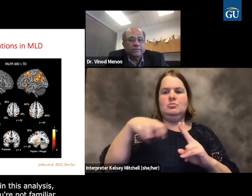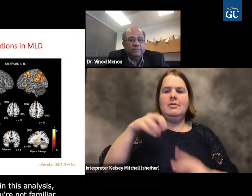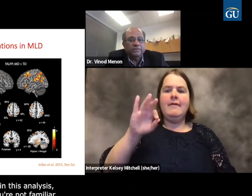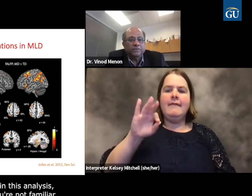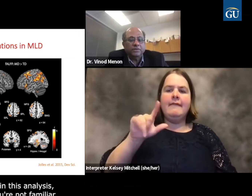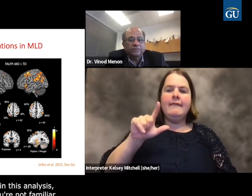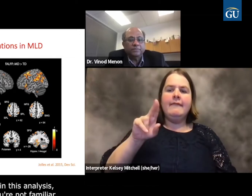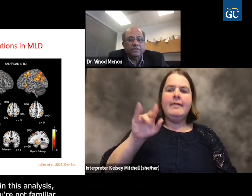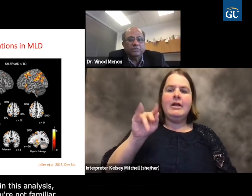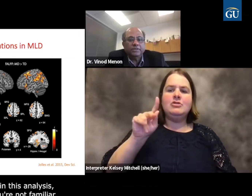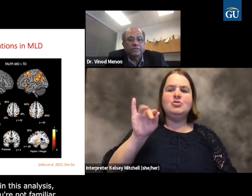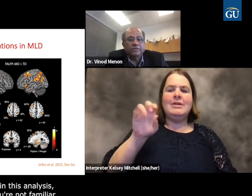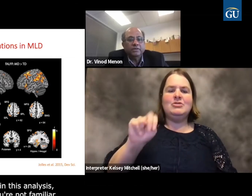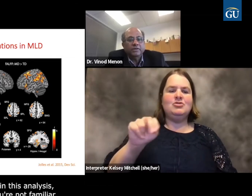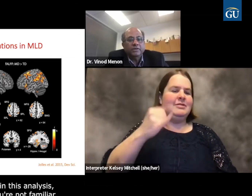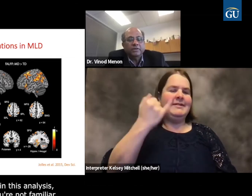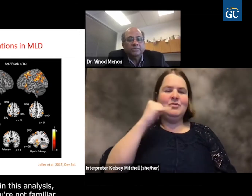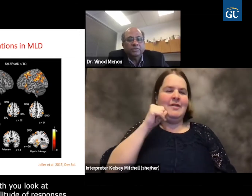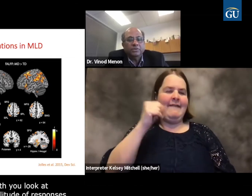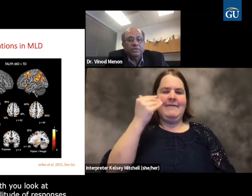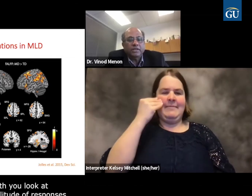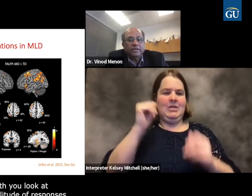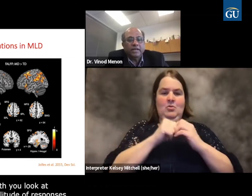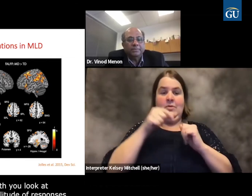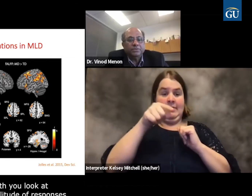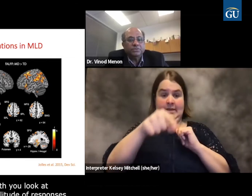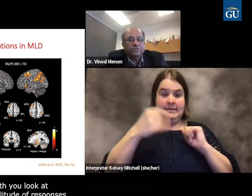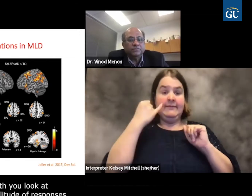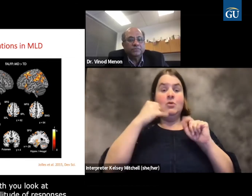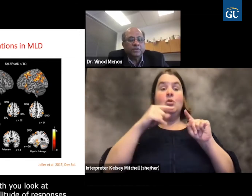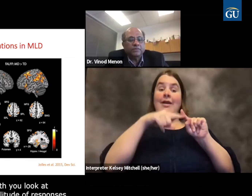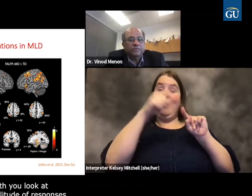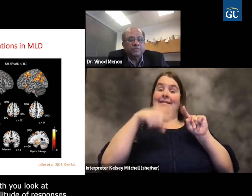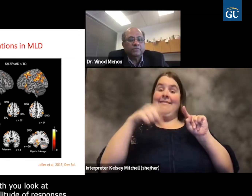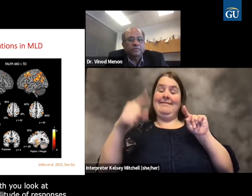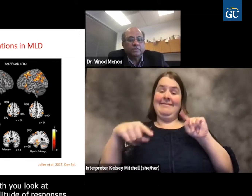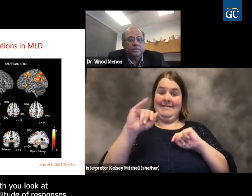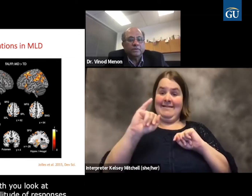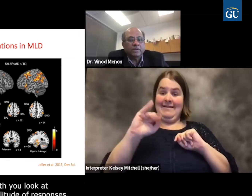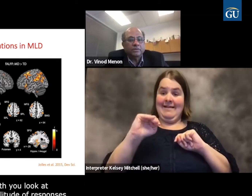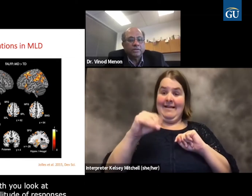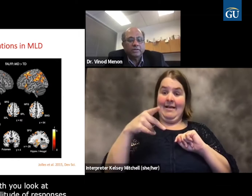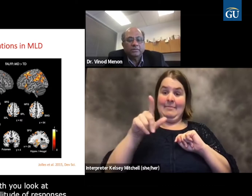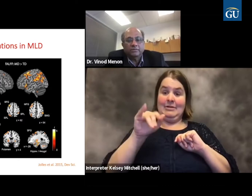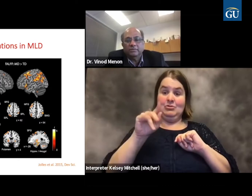in this analysis if you're not familiar with